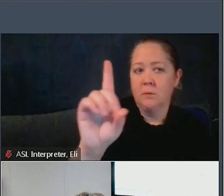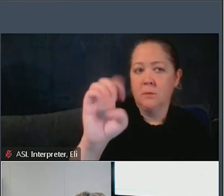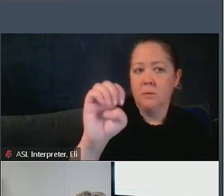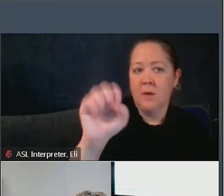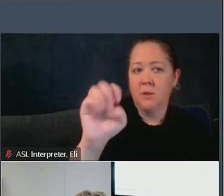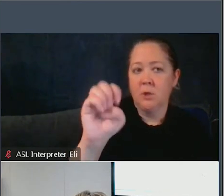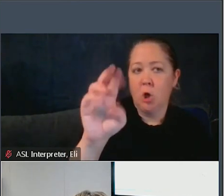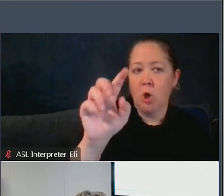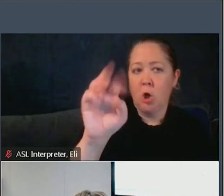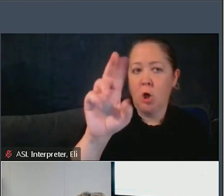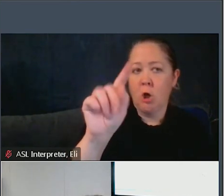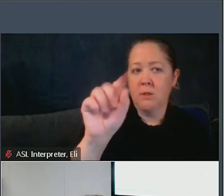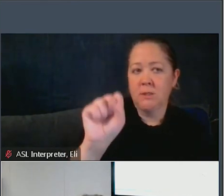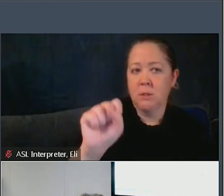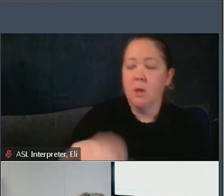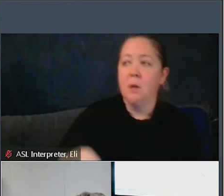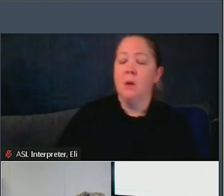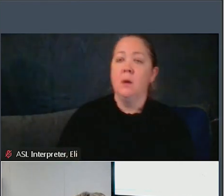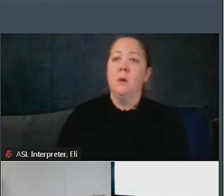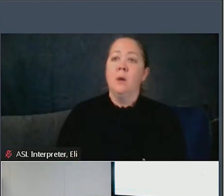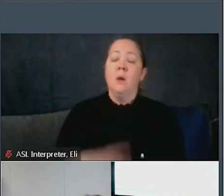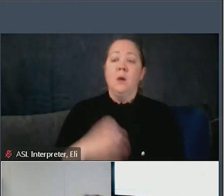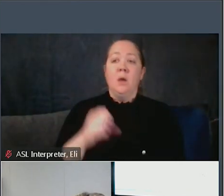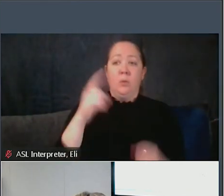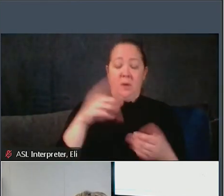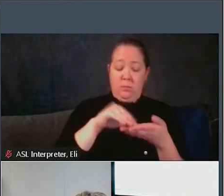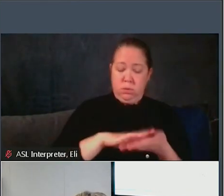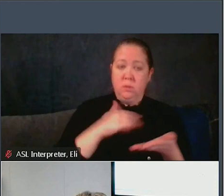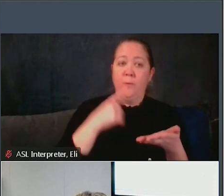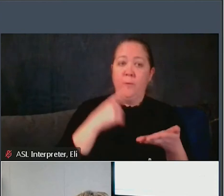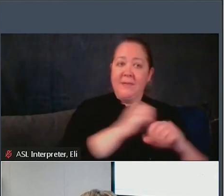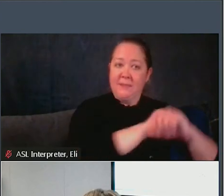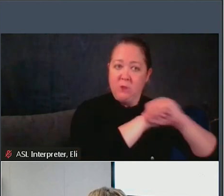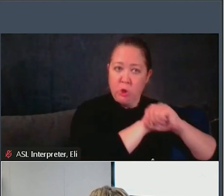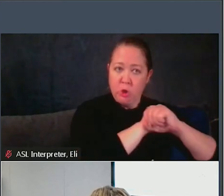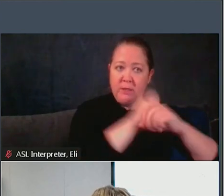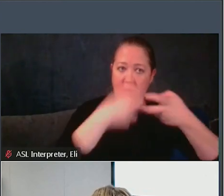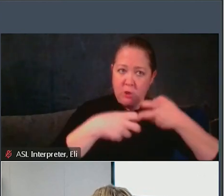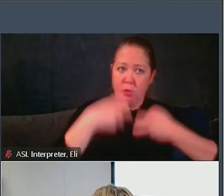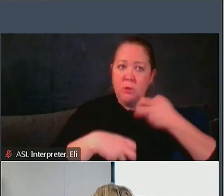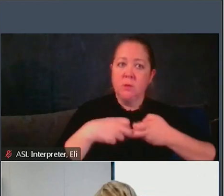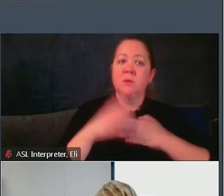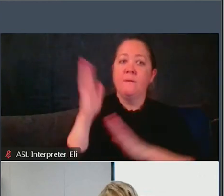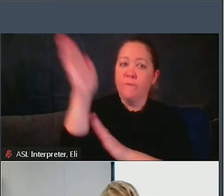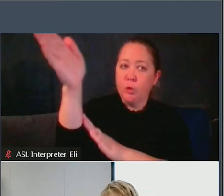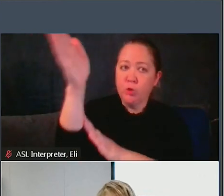issues and the future security issues and the right turn and access, and you know, so many of these other things,